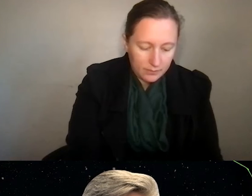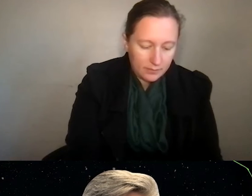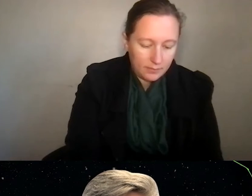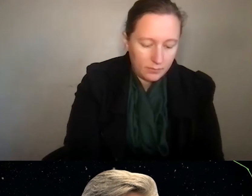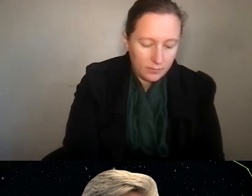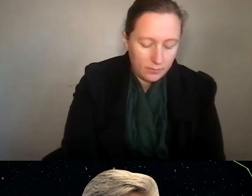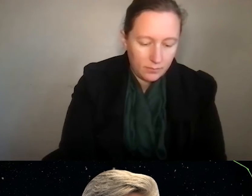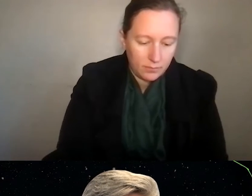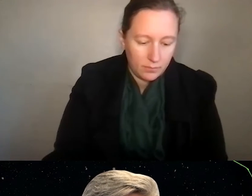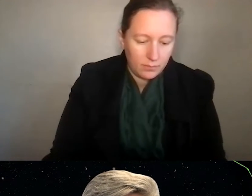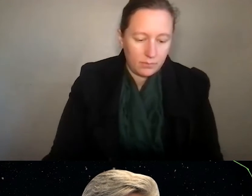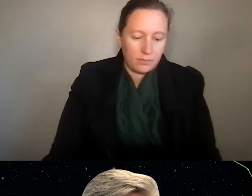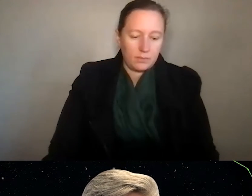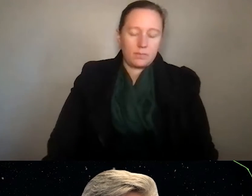Let me see here.